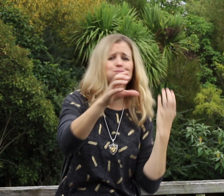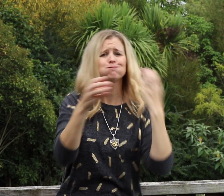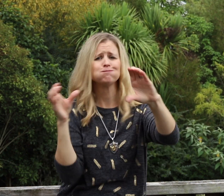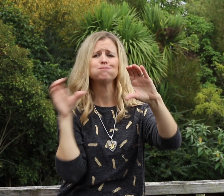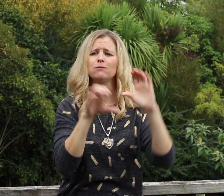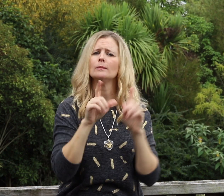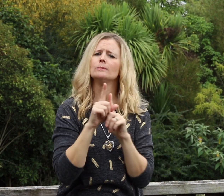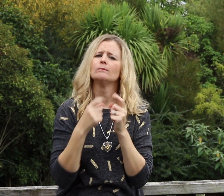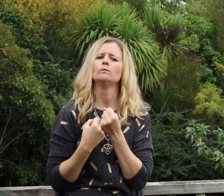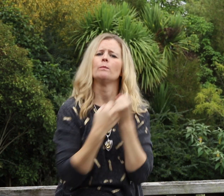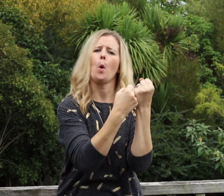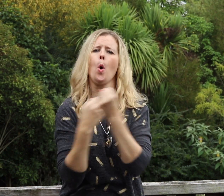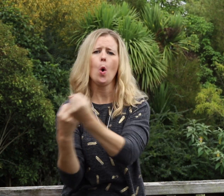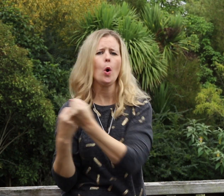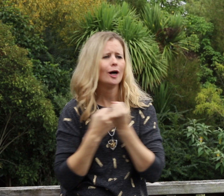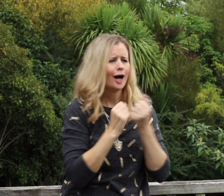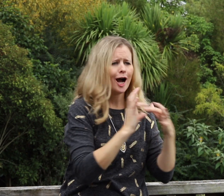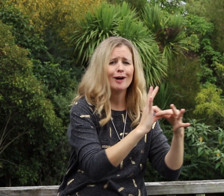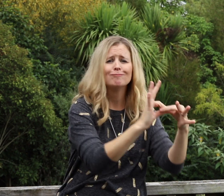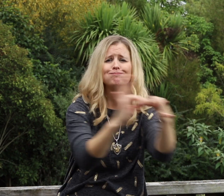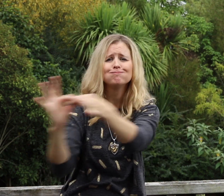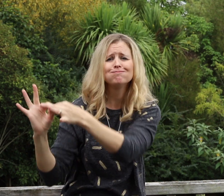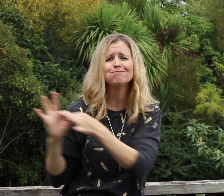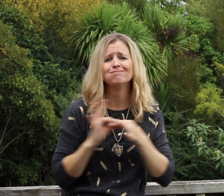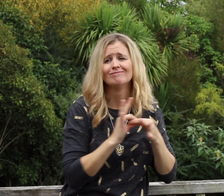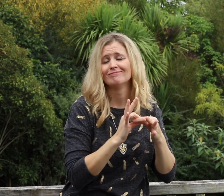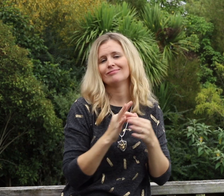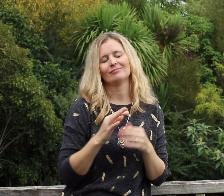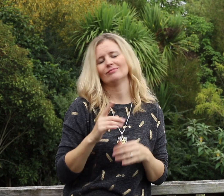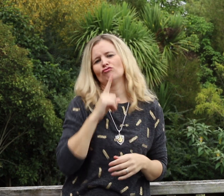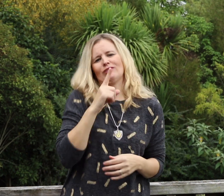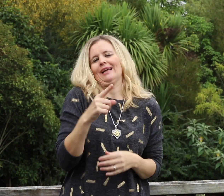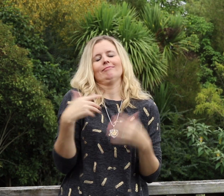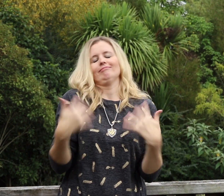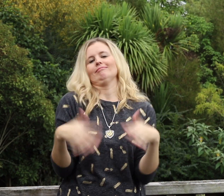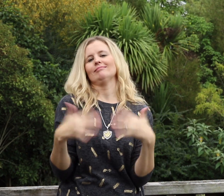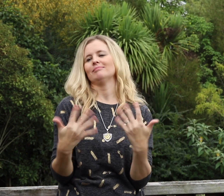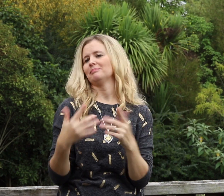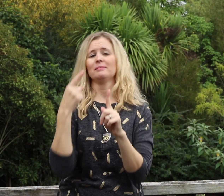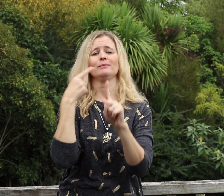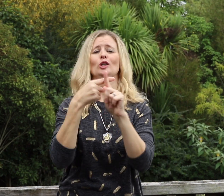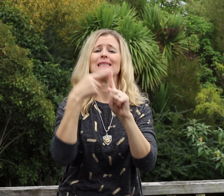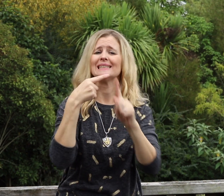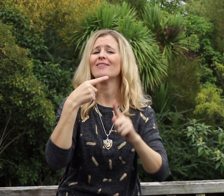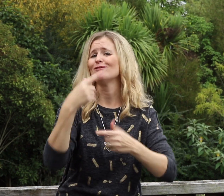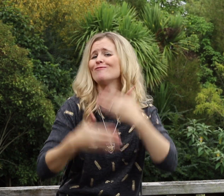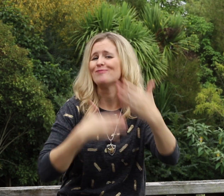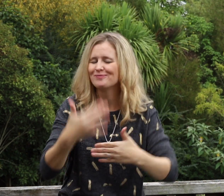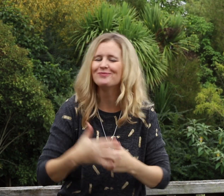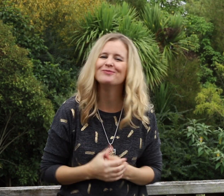The cooperation has been amazing and positive.